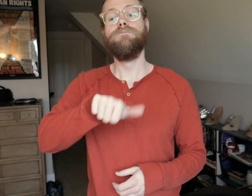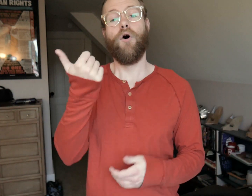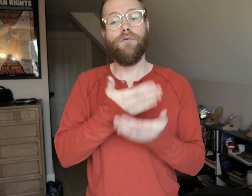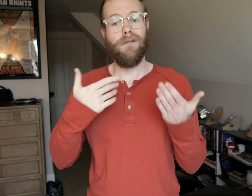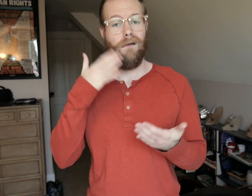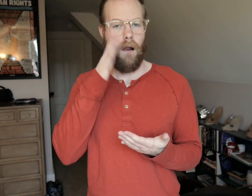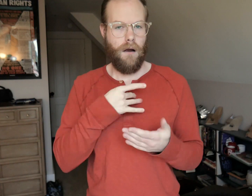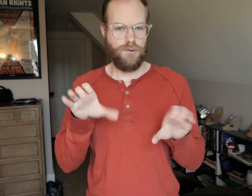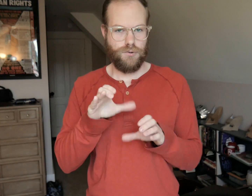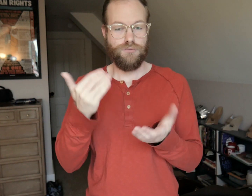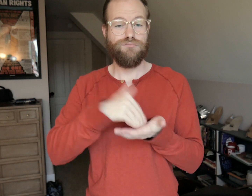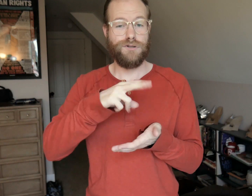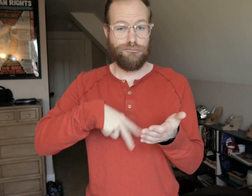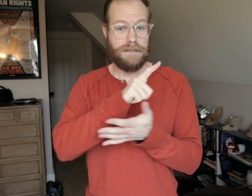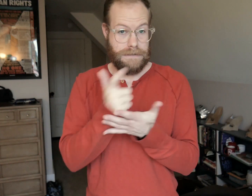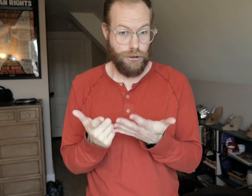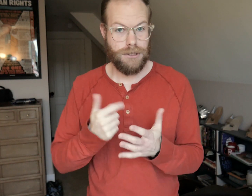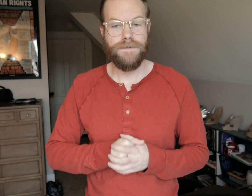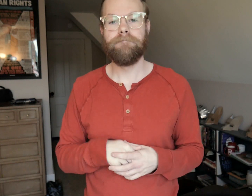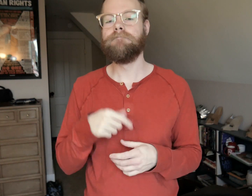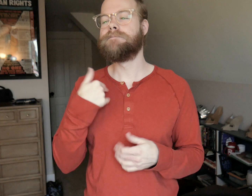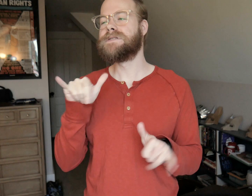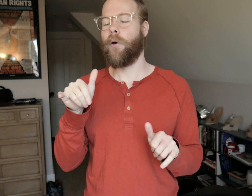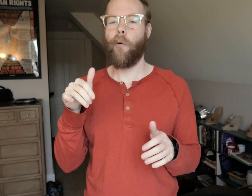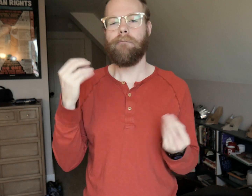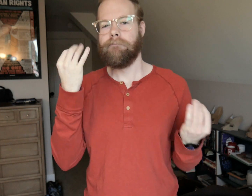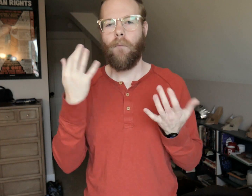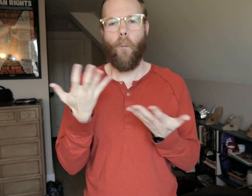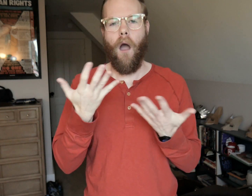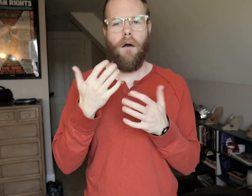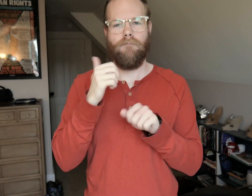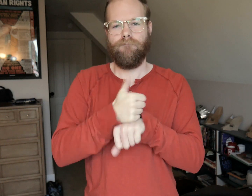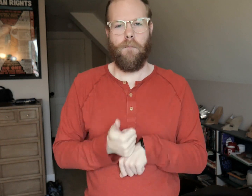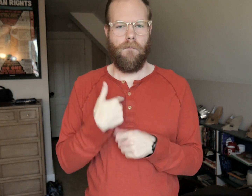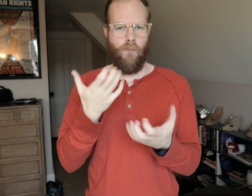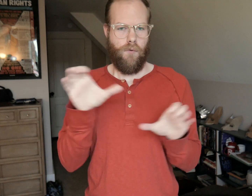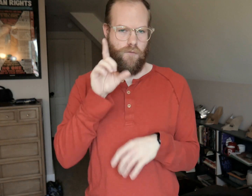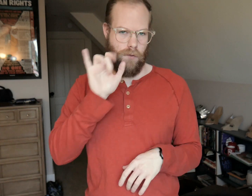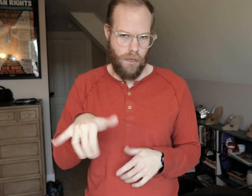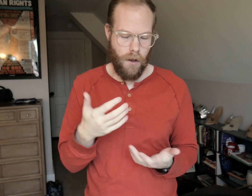Another thing that I’d like to do is a re-read of a series, but I’m still not sure what format I want to do for that.